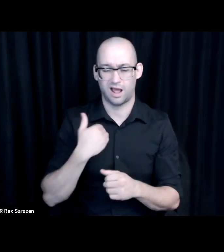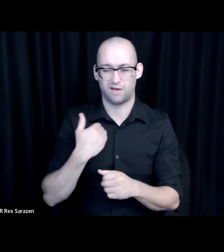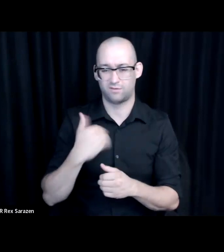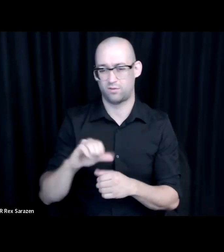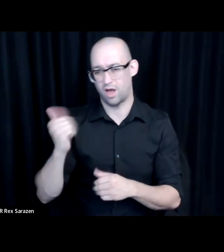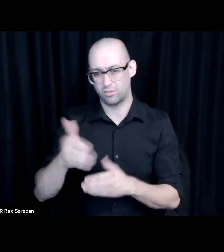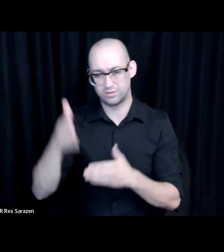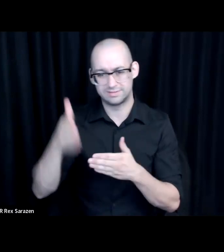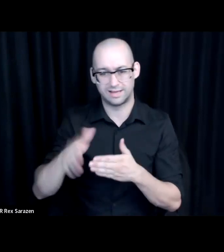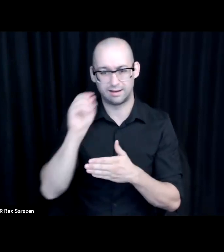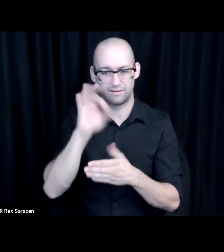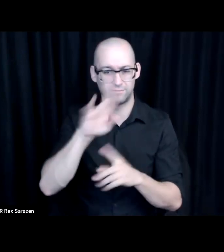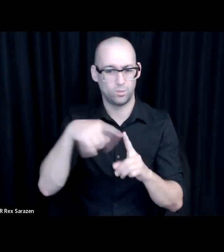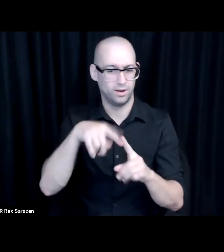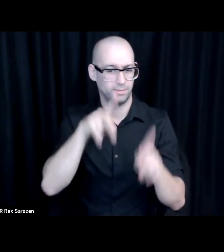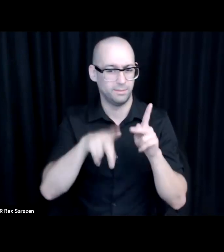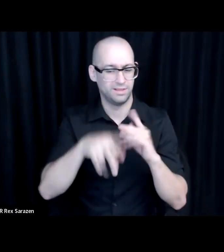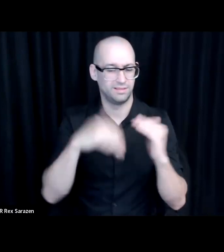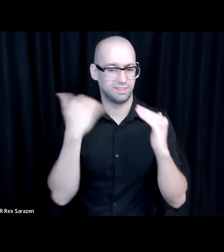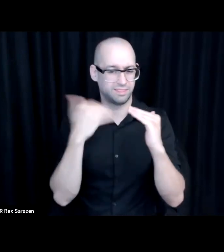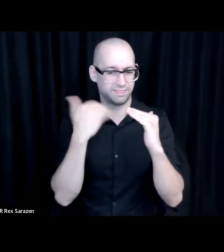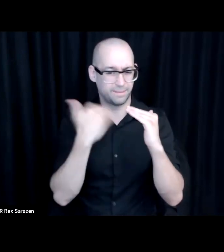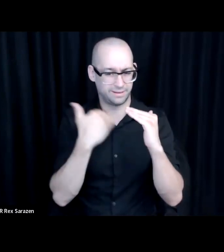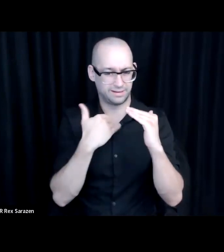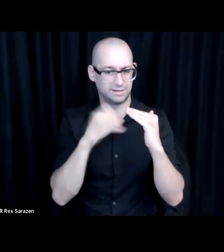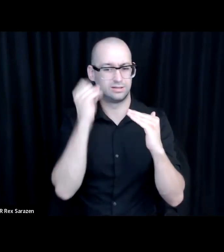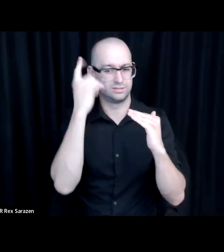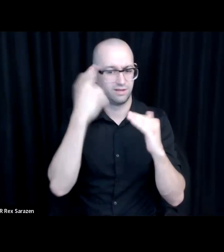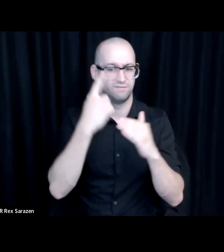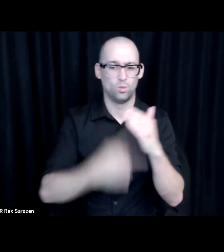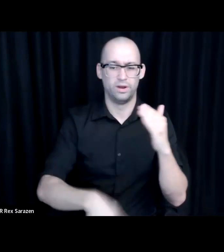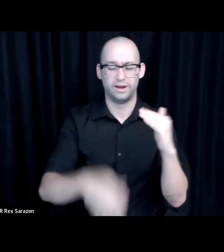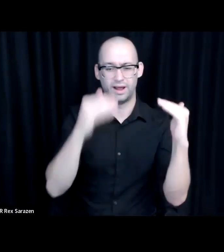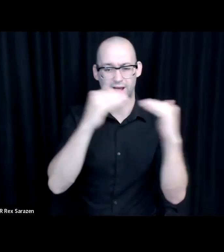had a limited understanding of what equity really meant and are seeing how it's being